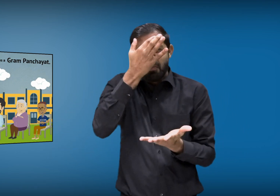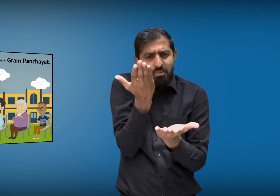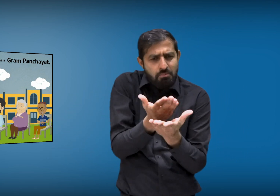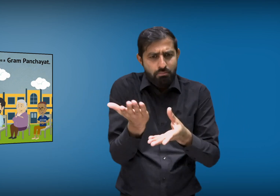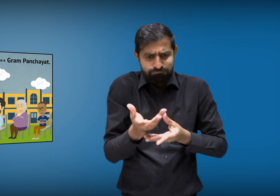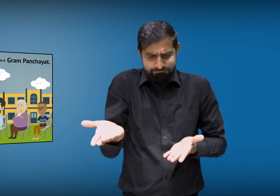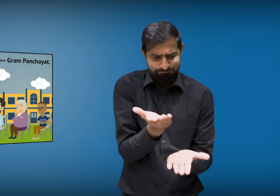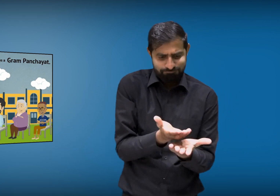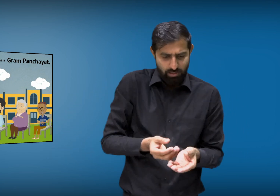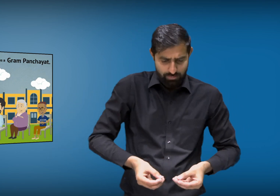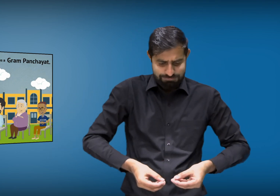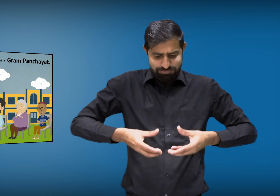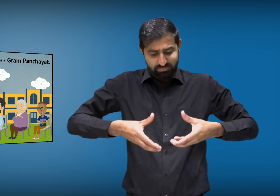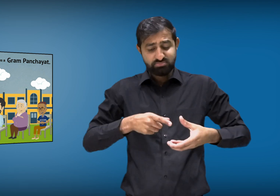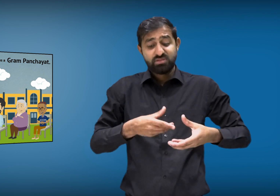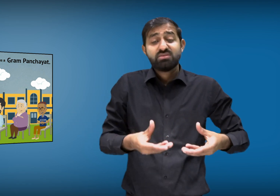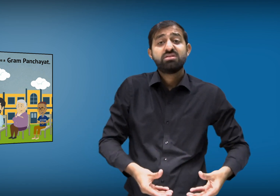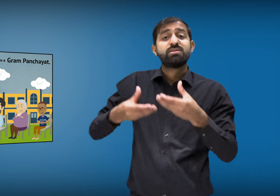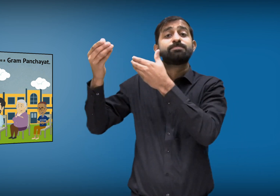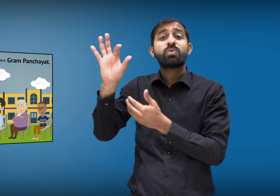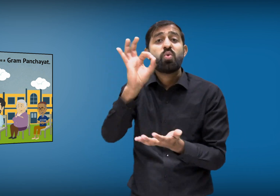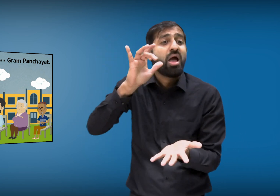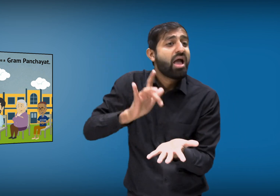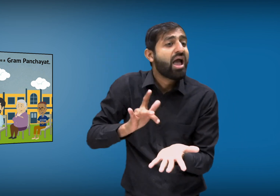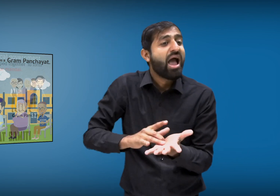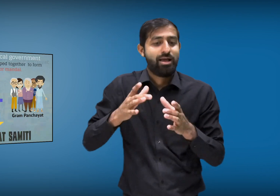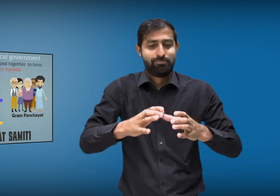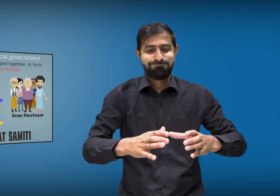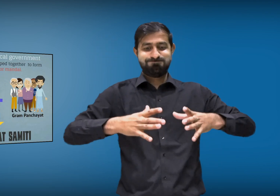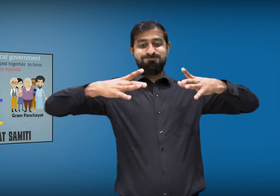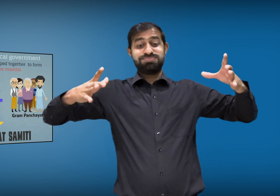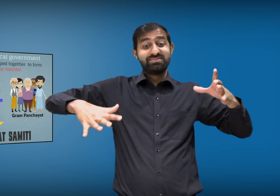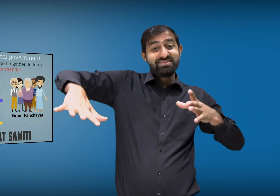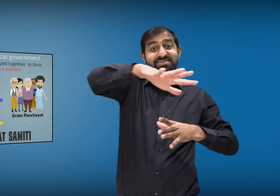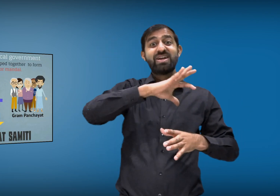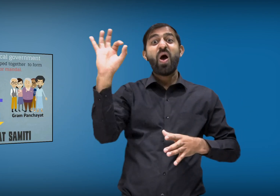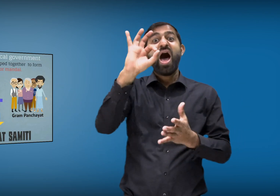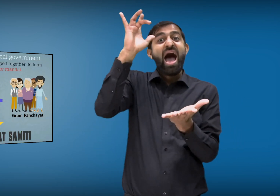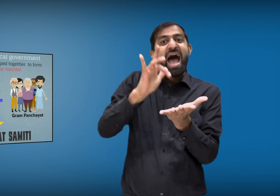villages. All these challenges and issues or local affairs are further submitted